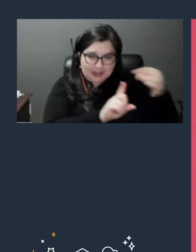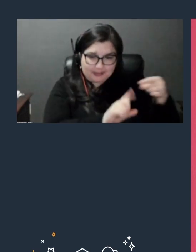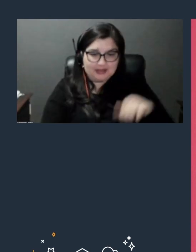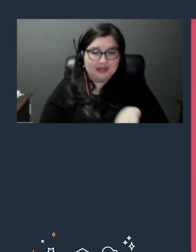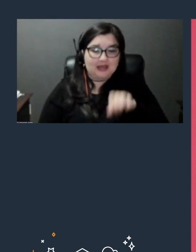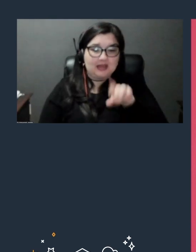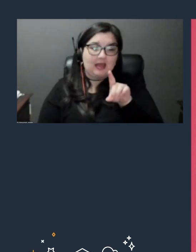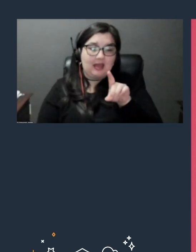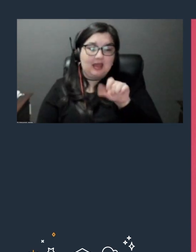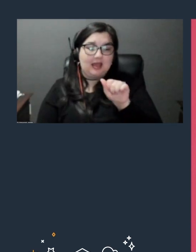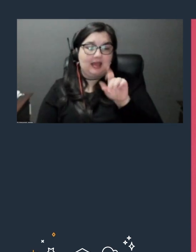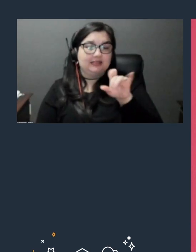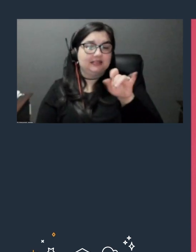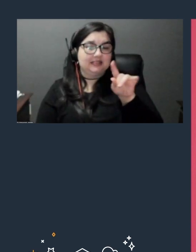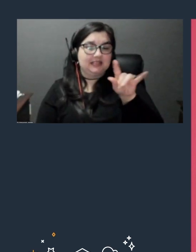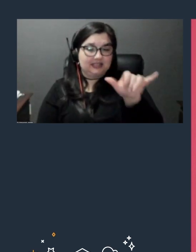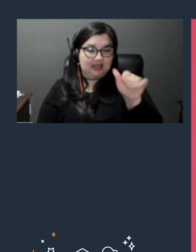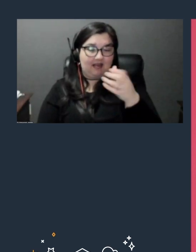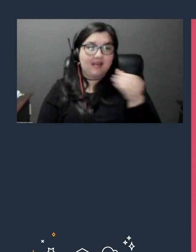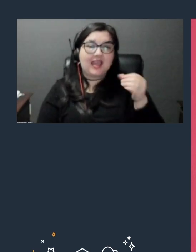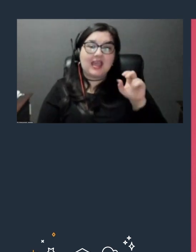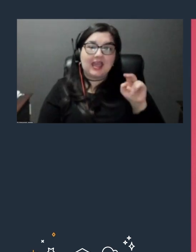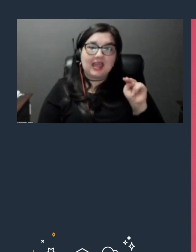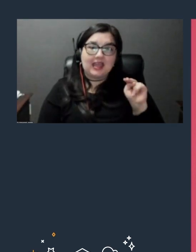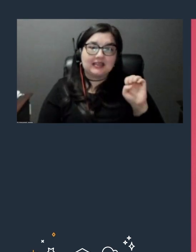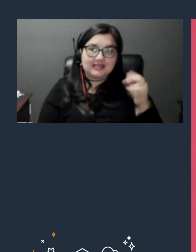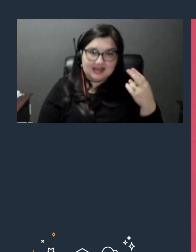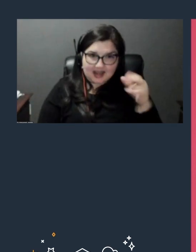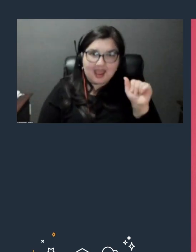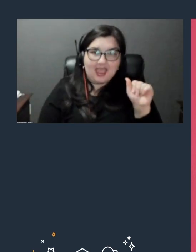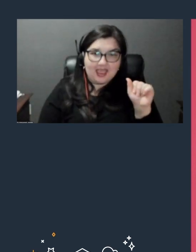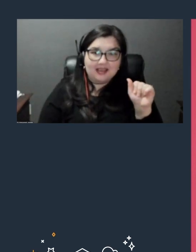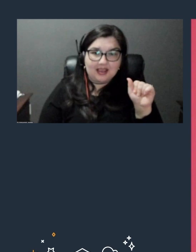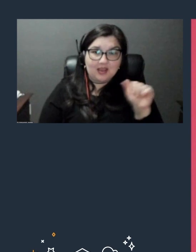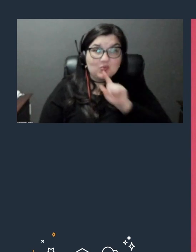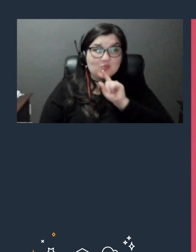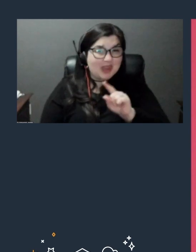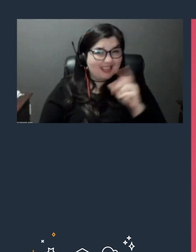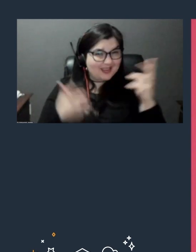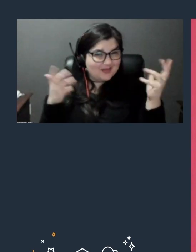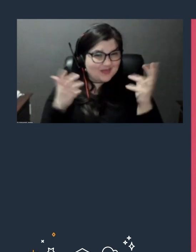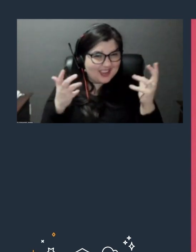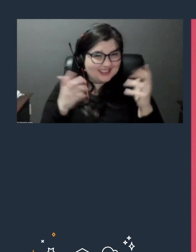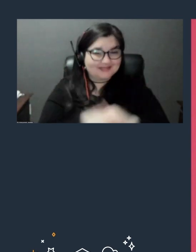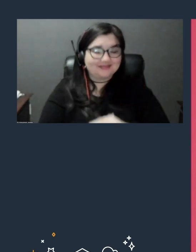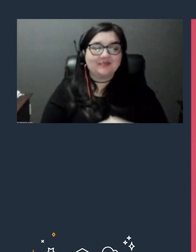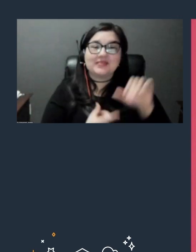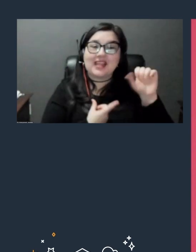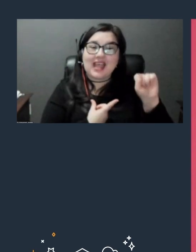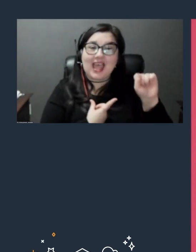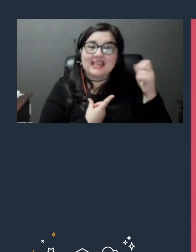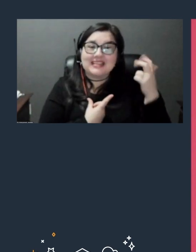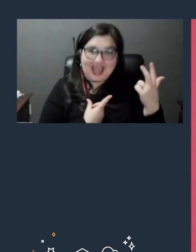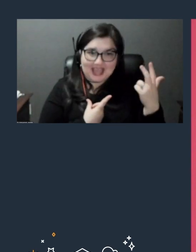what we've done here. What this really is, is this is S3 spin on global reach.